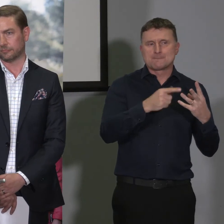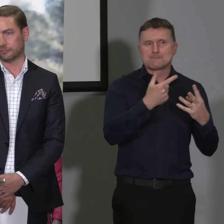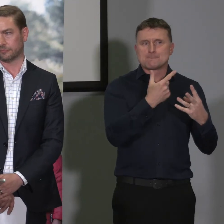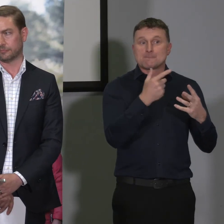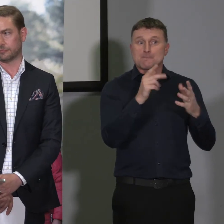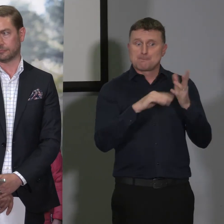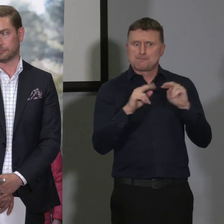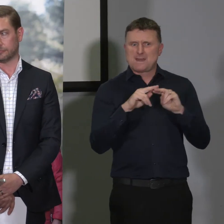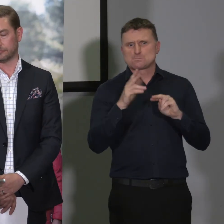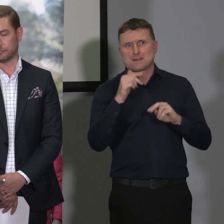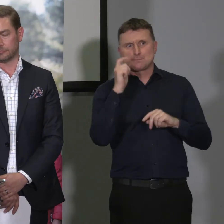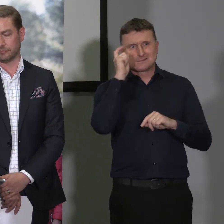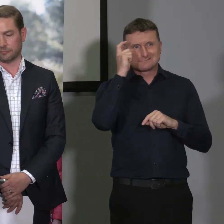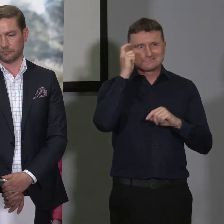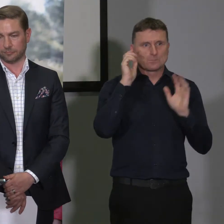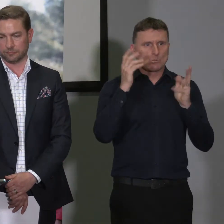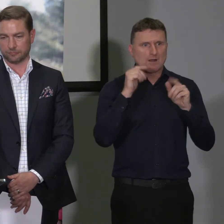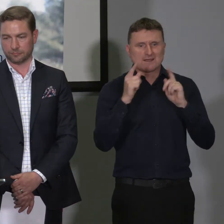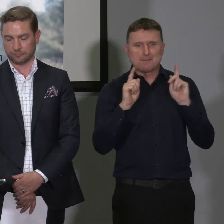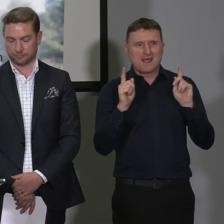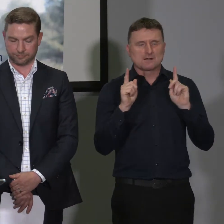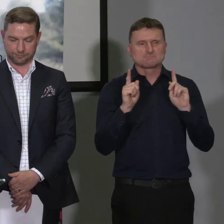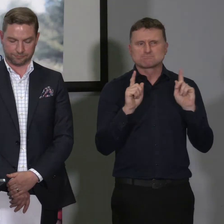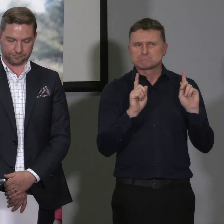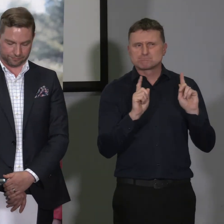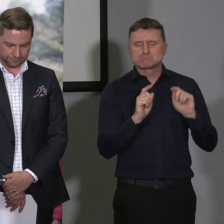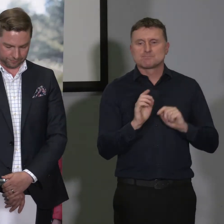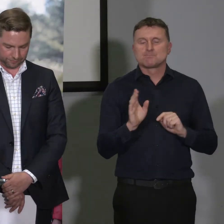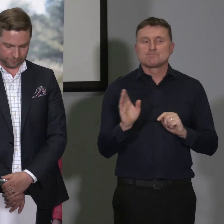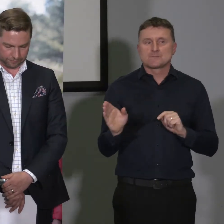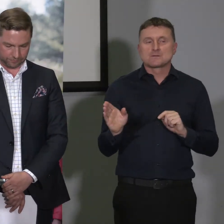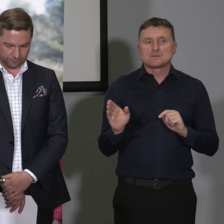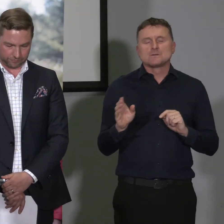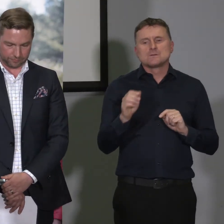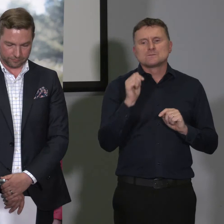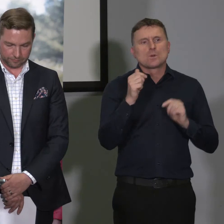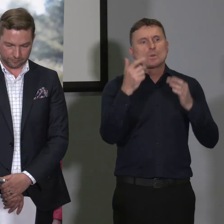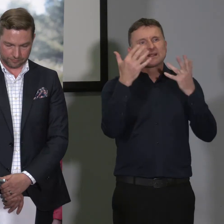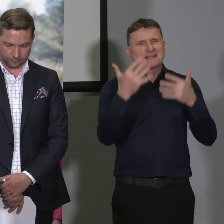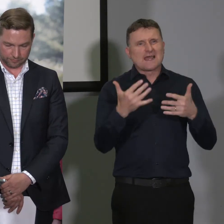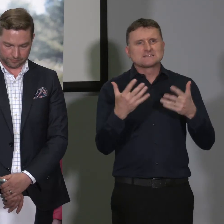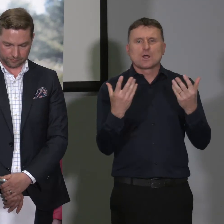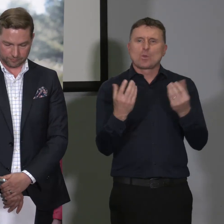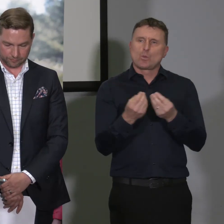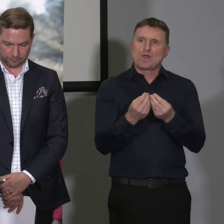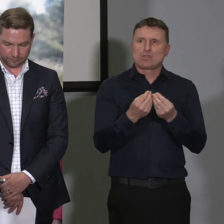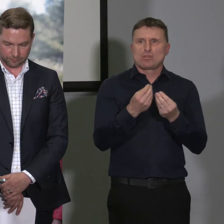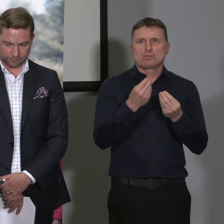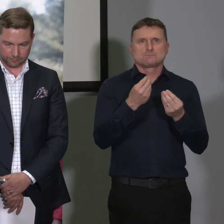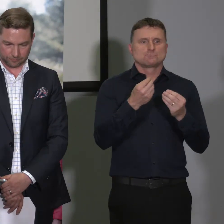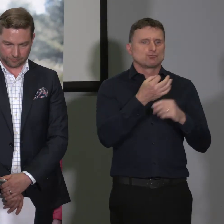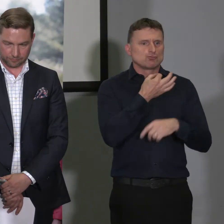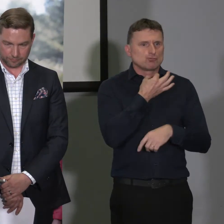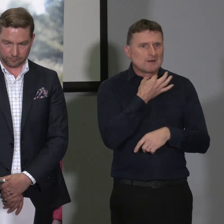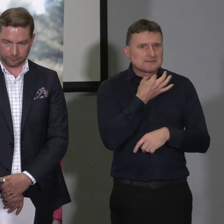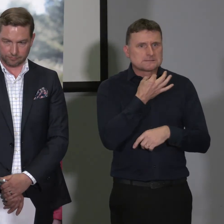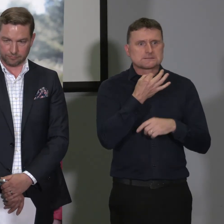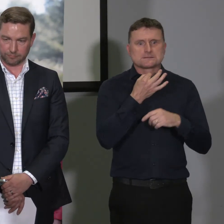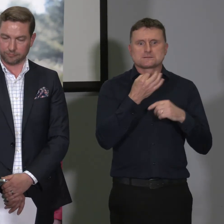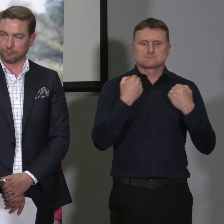understand -- concern. Conversations were had around expanding to children under